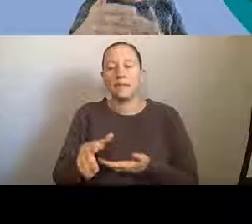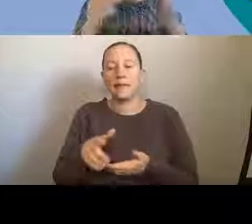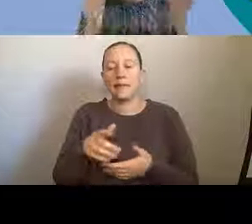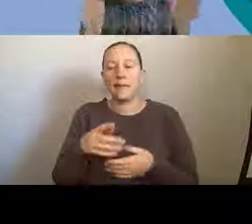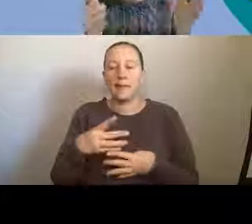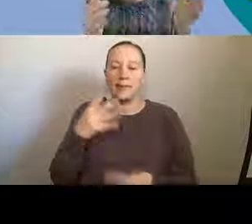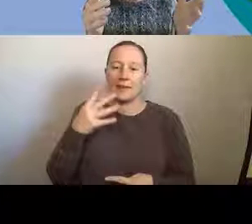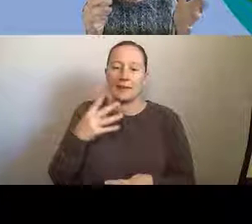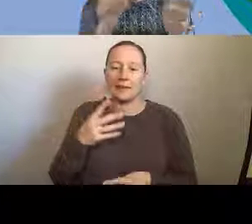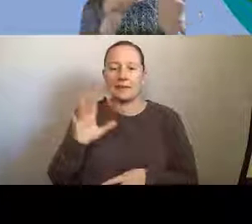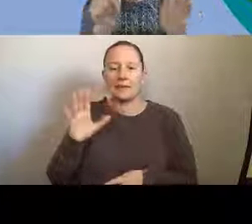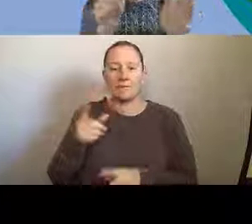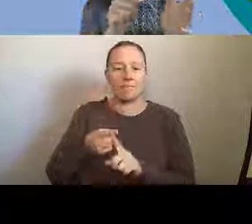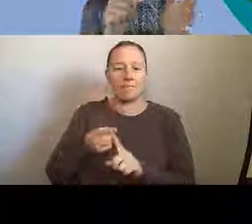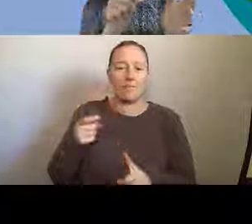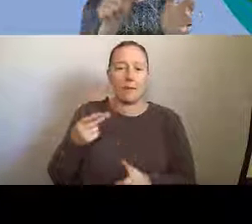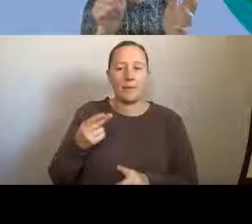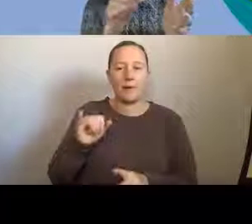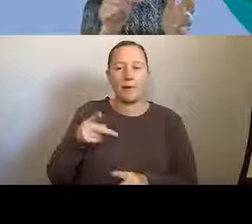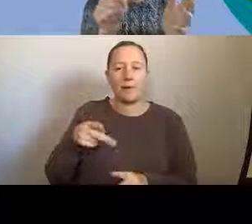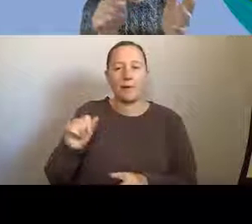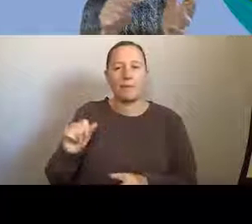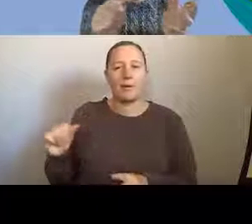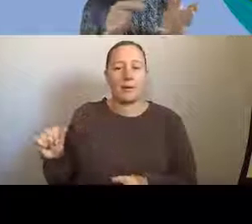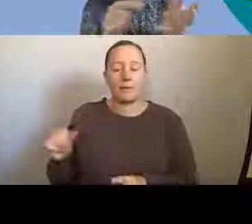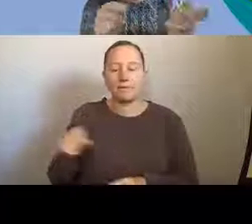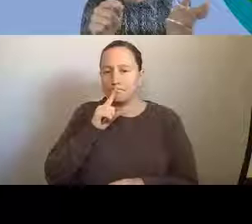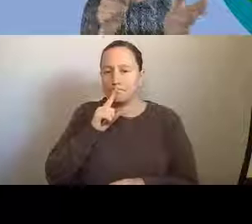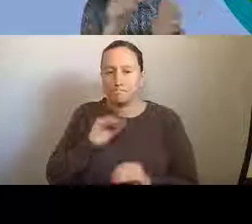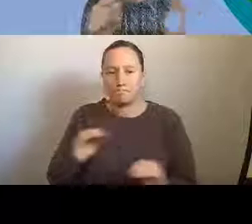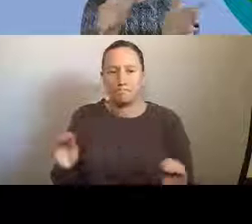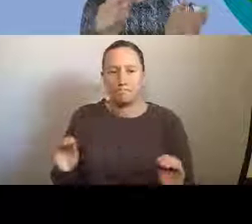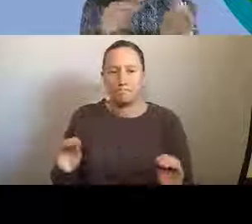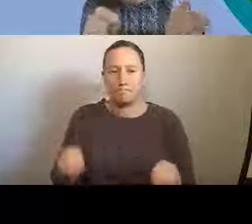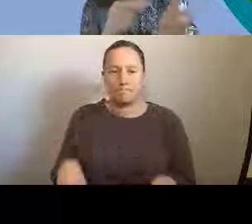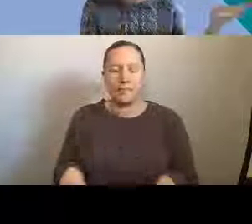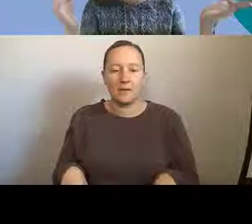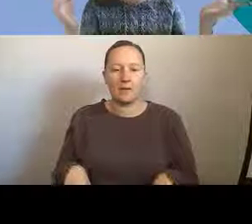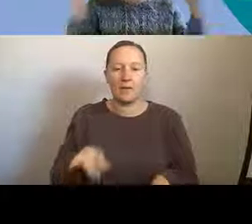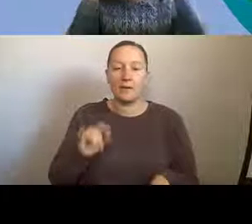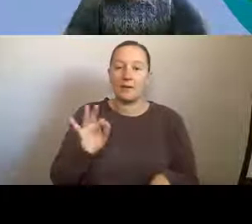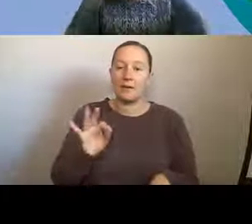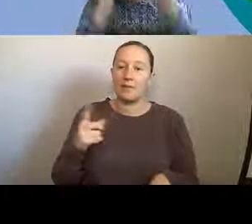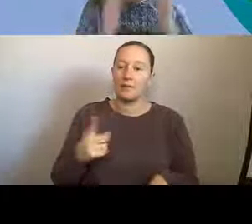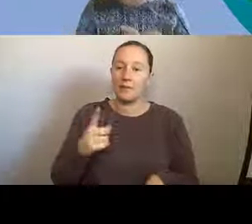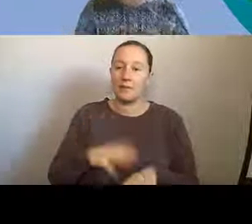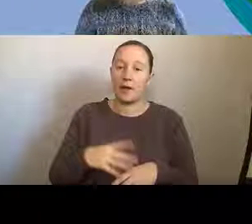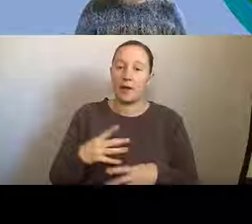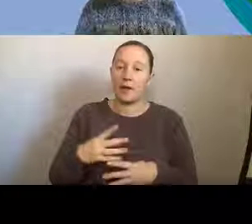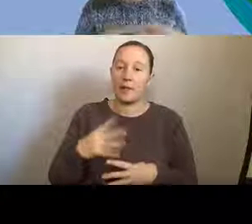So it's not something on the list, and if there's something on the list then it's identifiable.